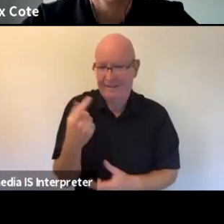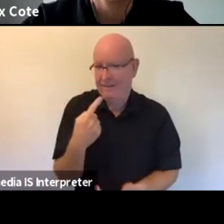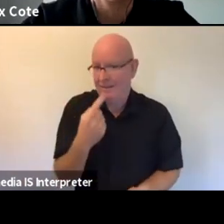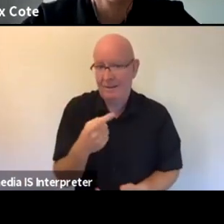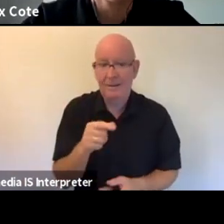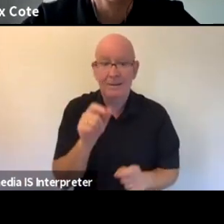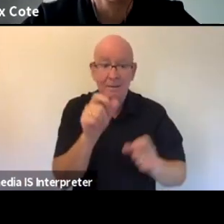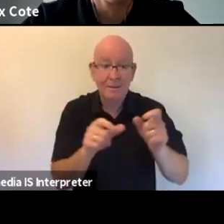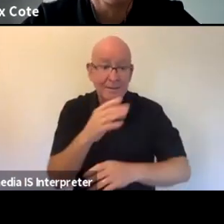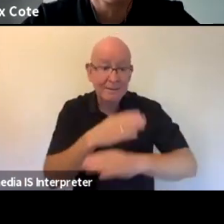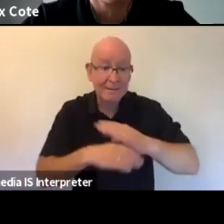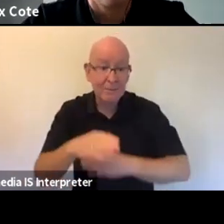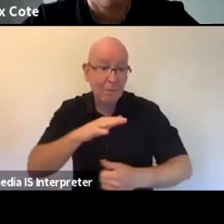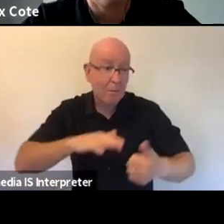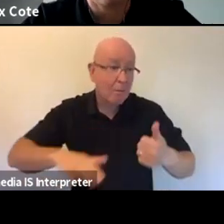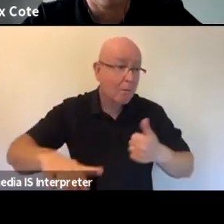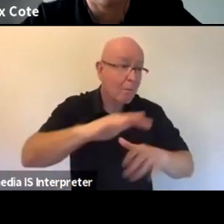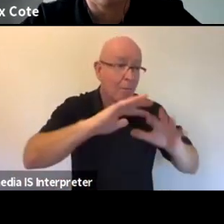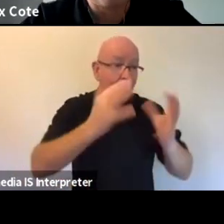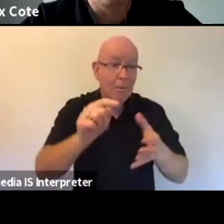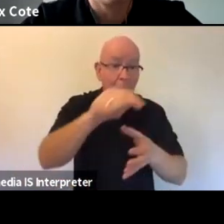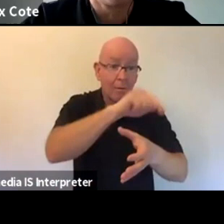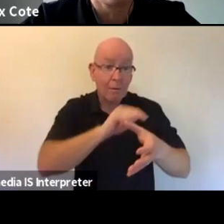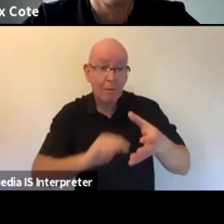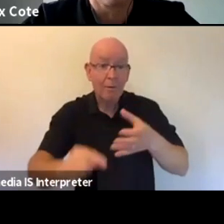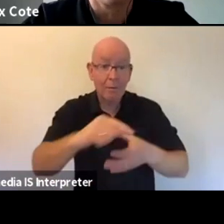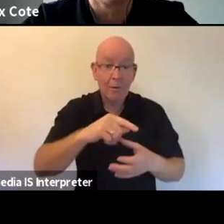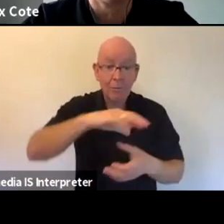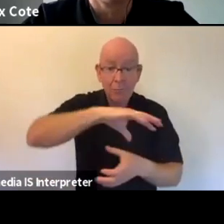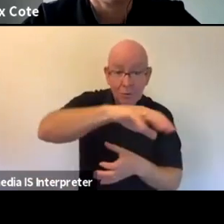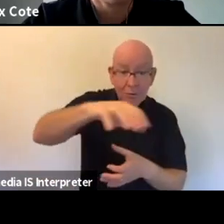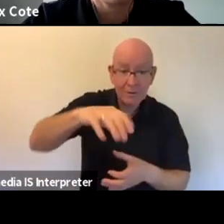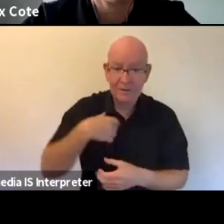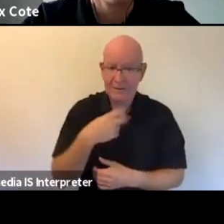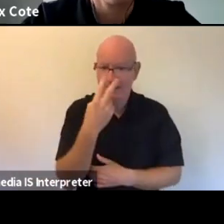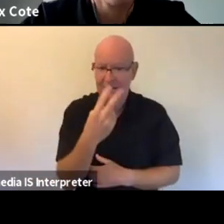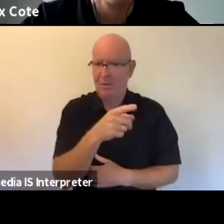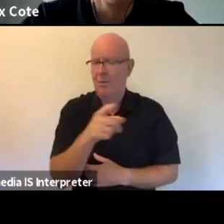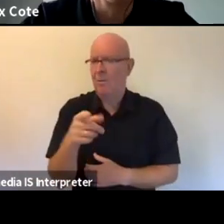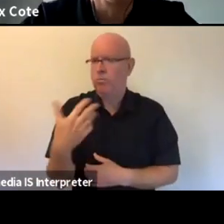to be resilient to shocks. We have seen in the last financial crisis how in [unintelligible] country